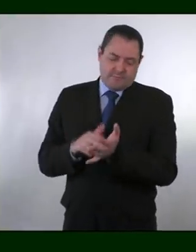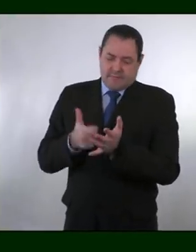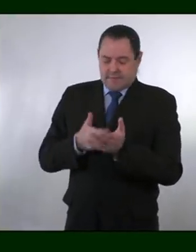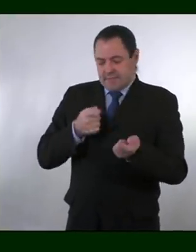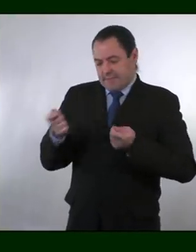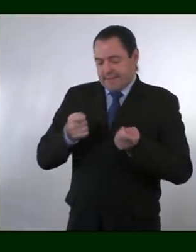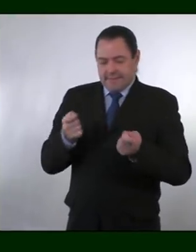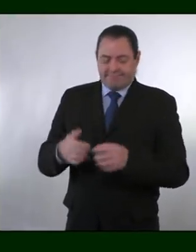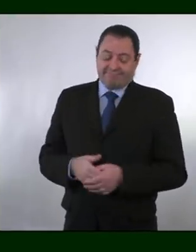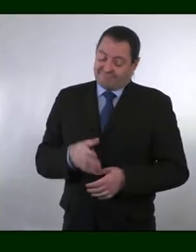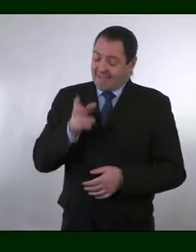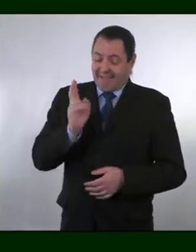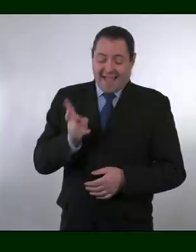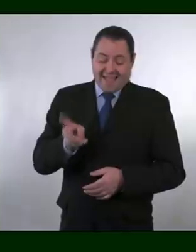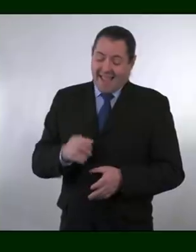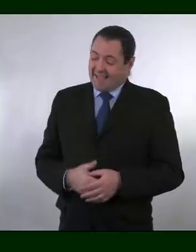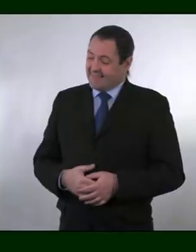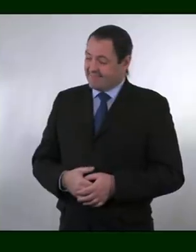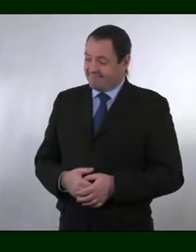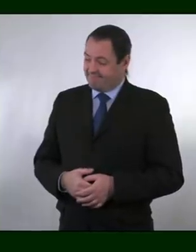Again, I think it is extraordinary that the right hon. and learned Gentleman is